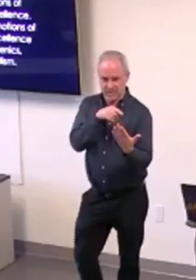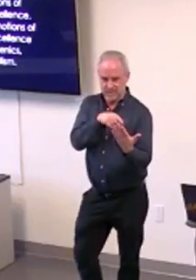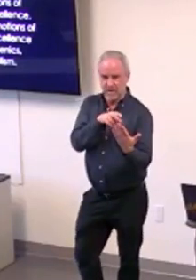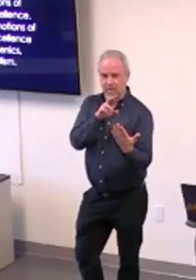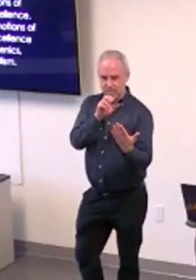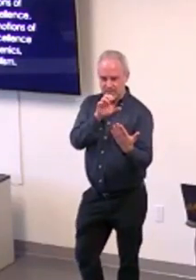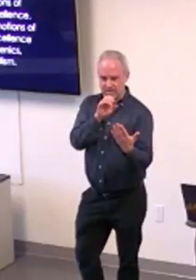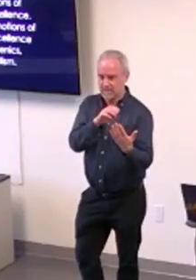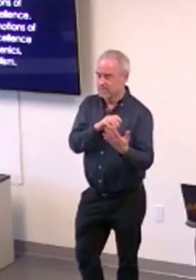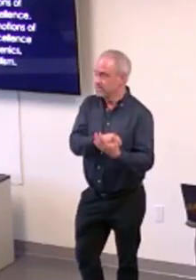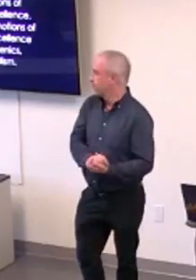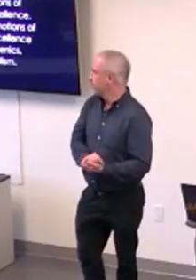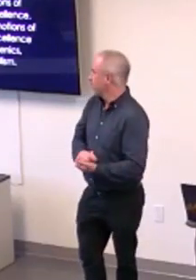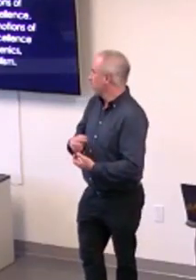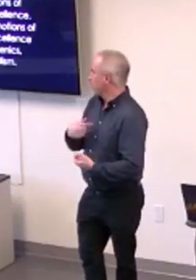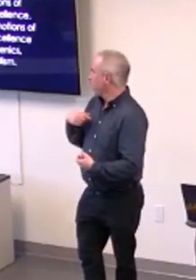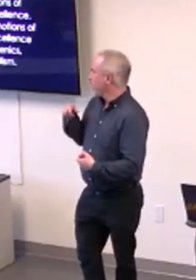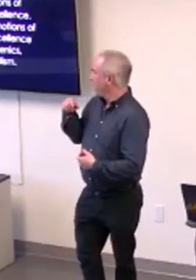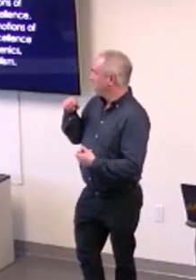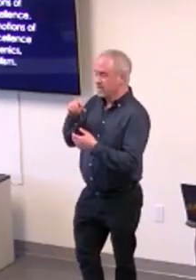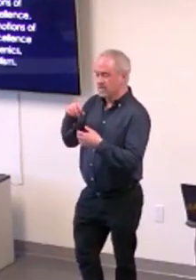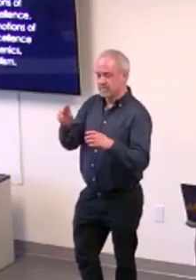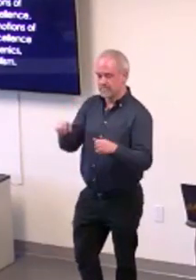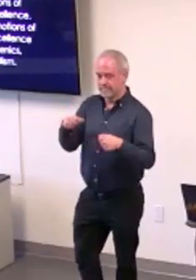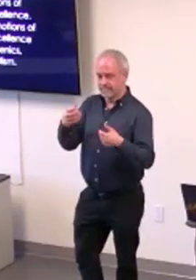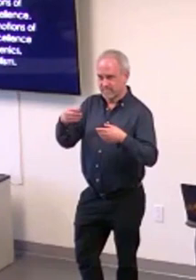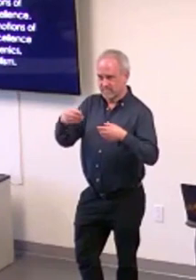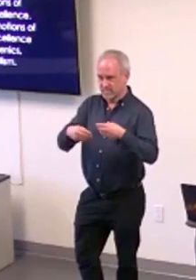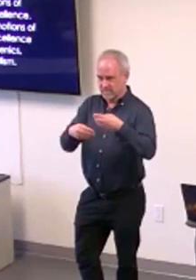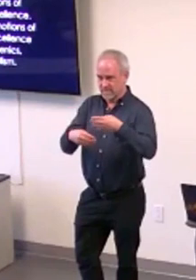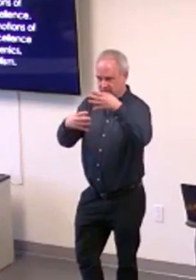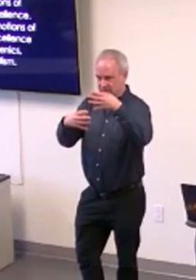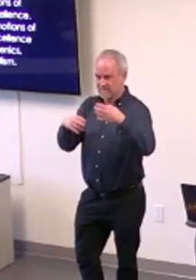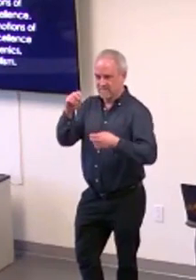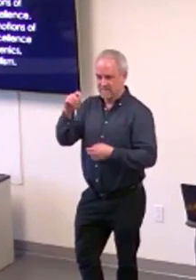It's, this is after years of talking to community members.